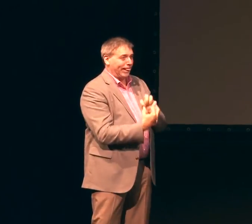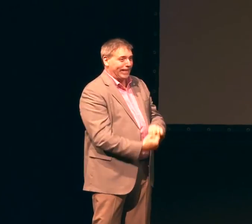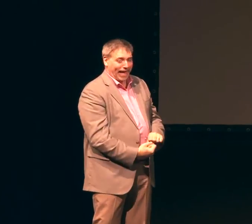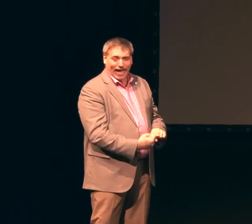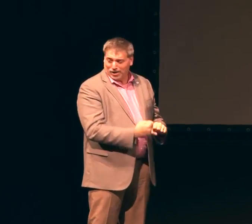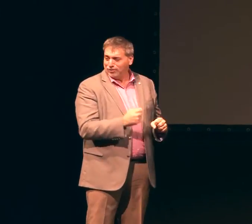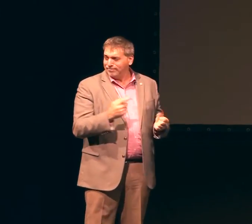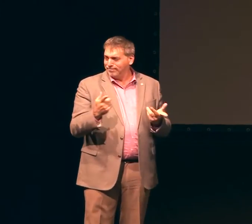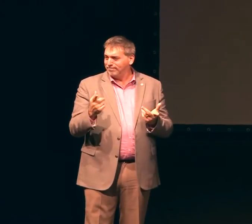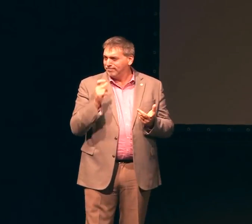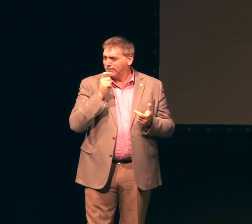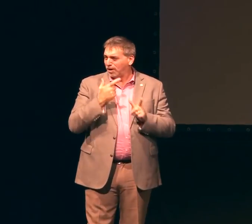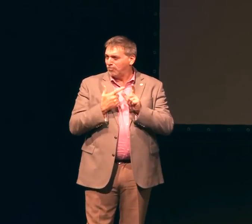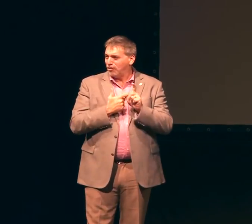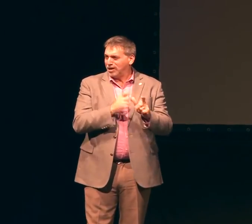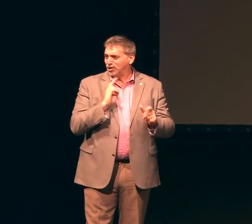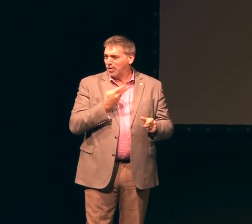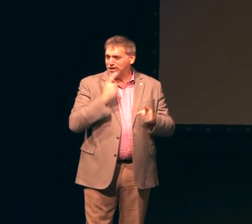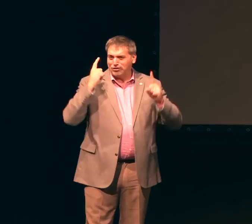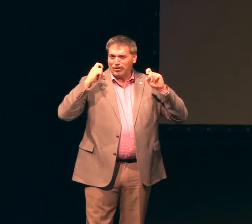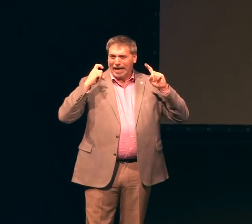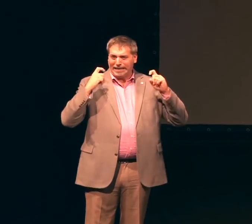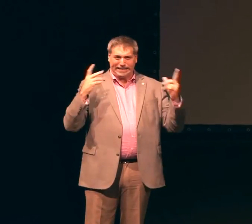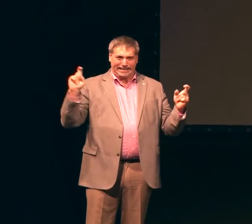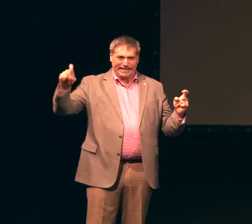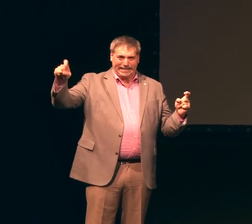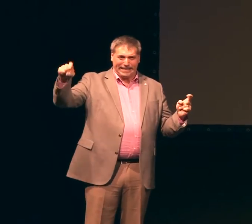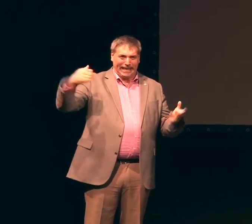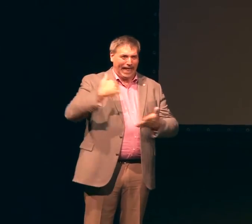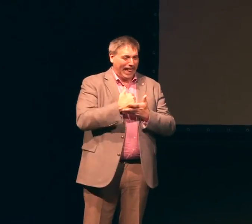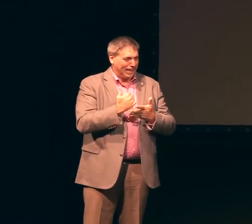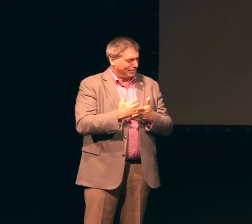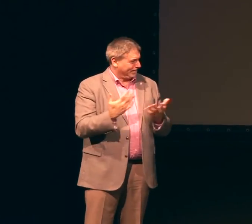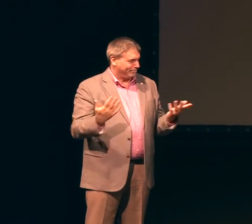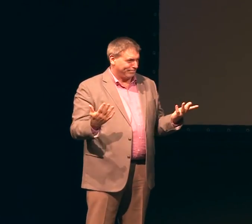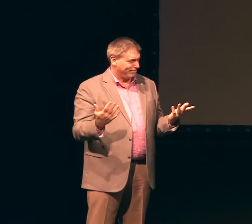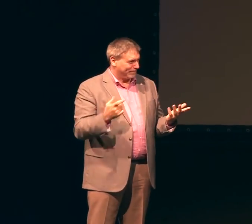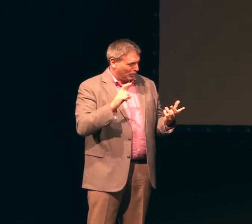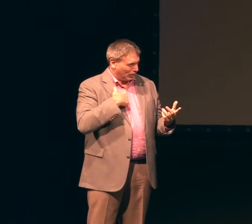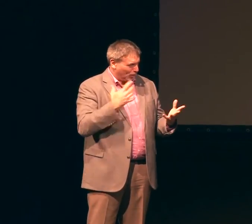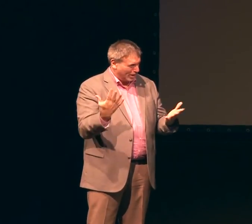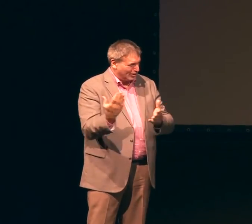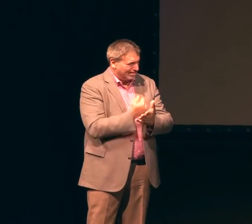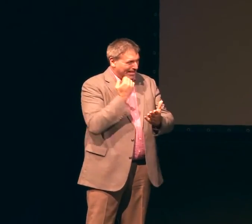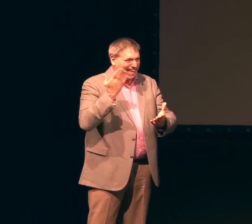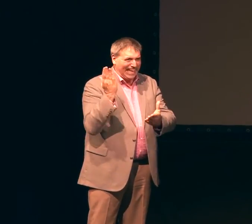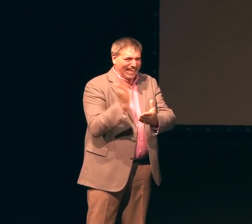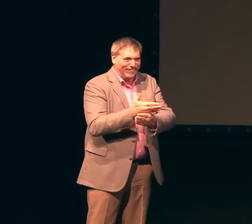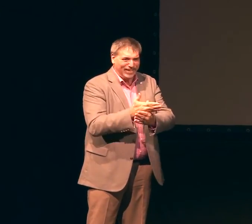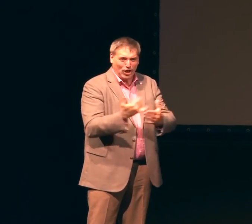the deaf community starts crumbling, then everybody runs around crying, help me, help